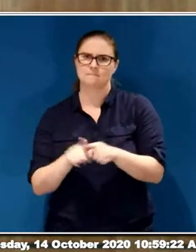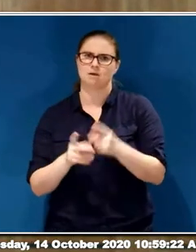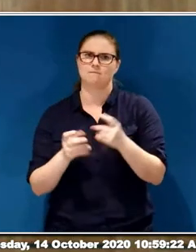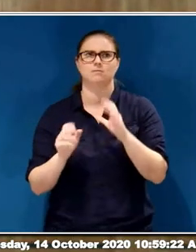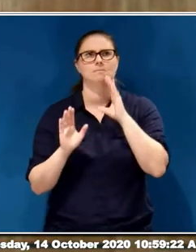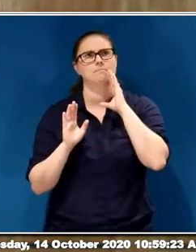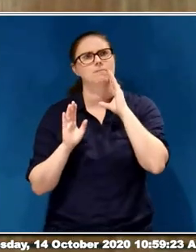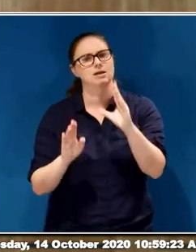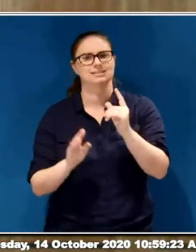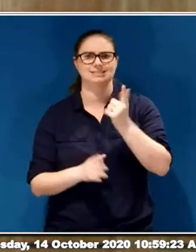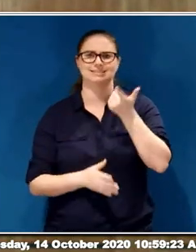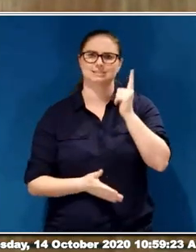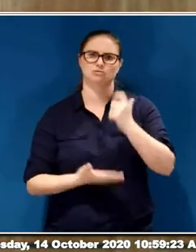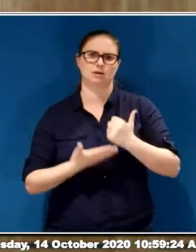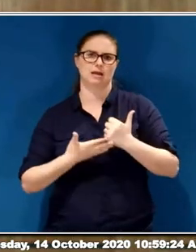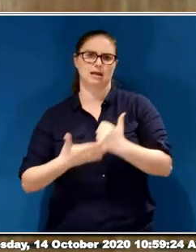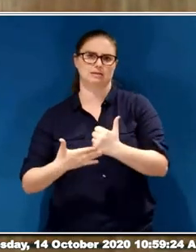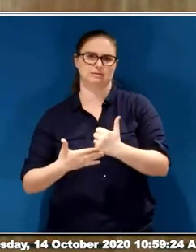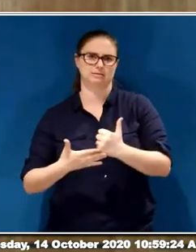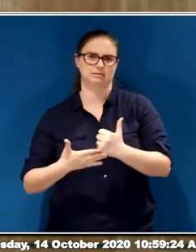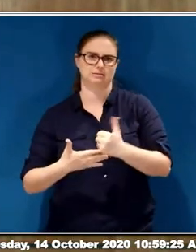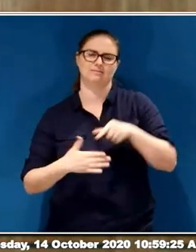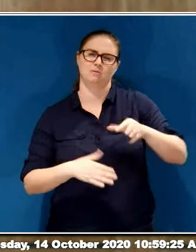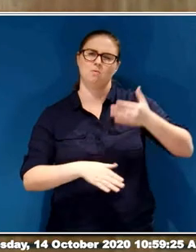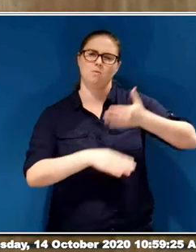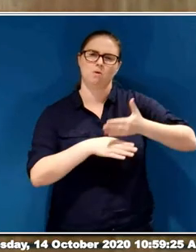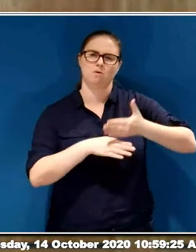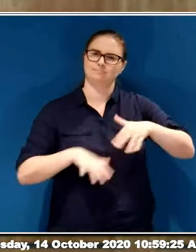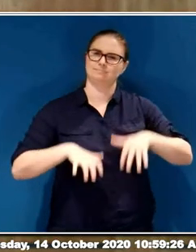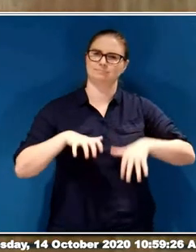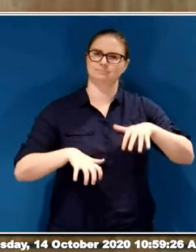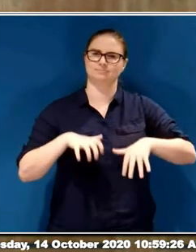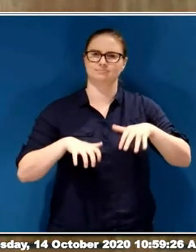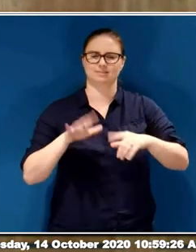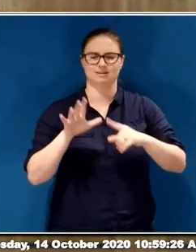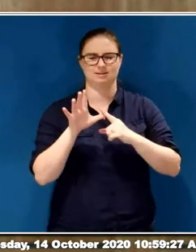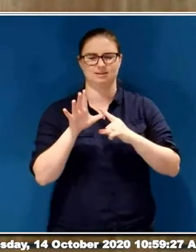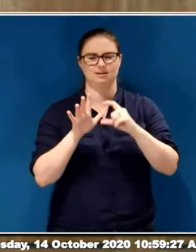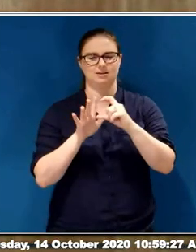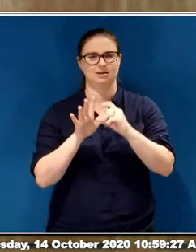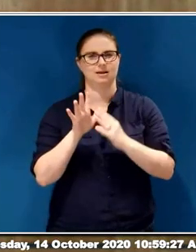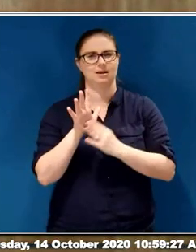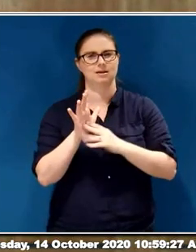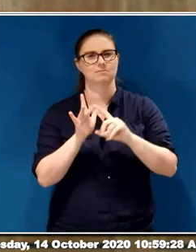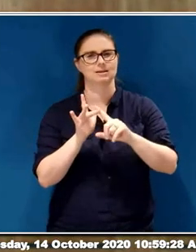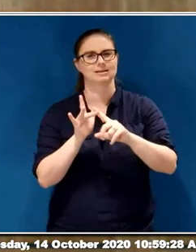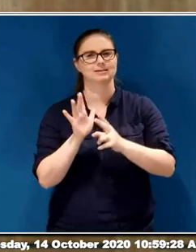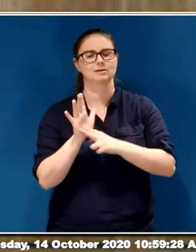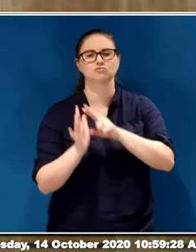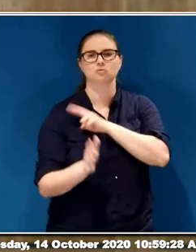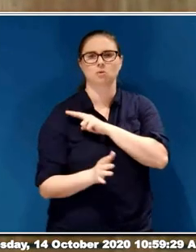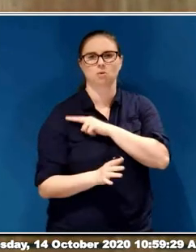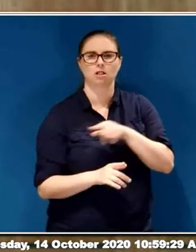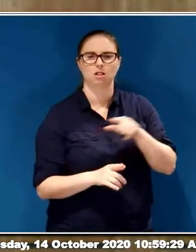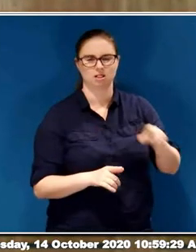role within the Special Education Unit who always checked in with Kobe every morning to see how he was.